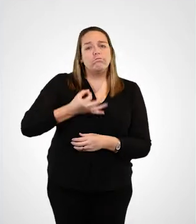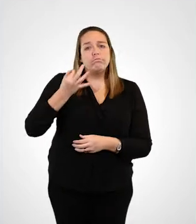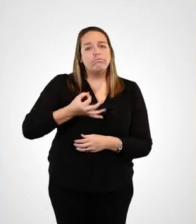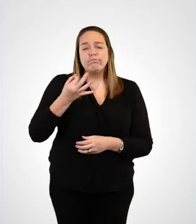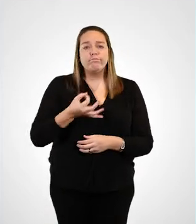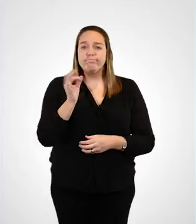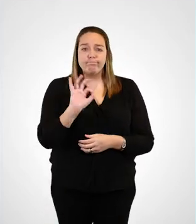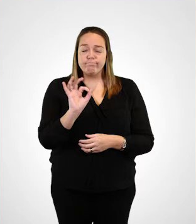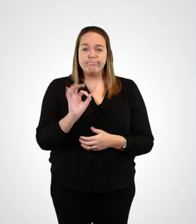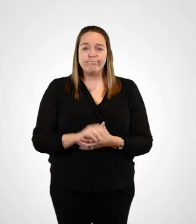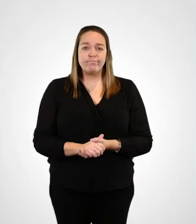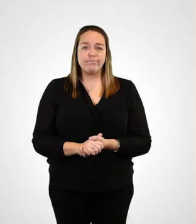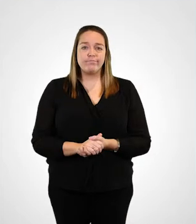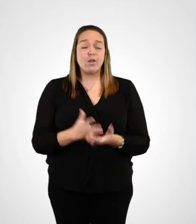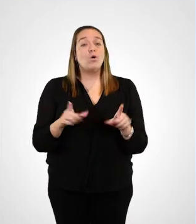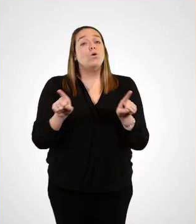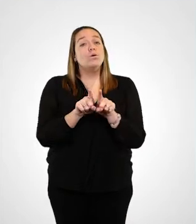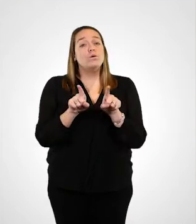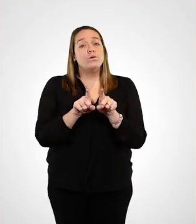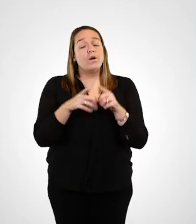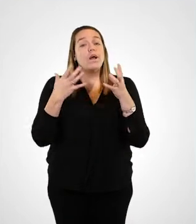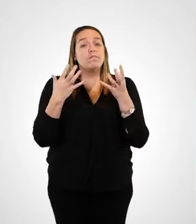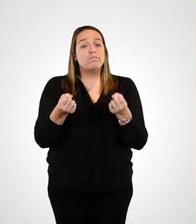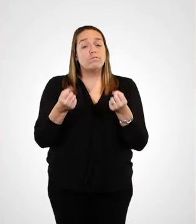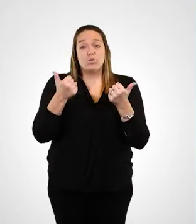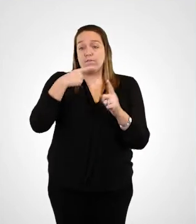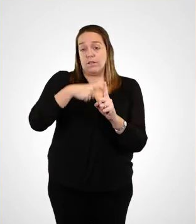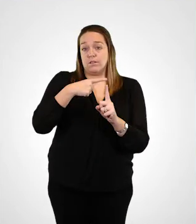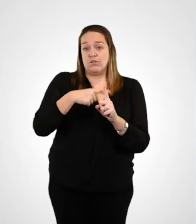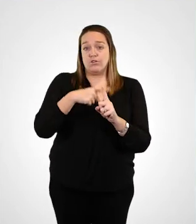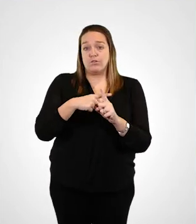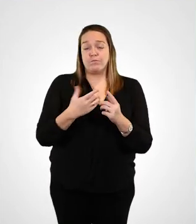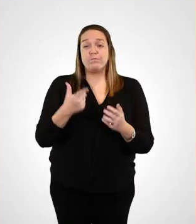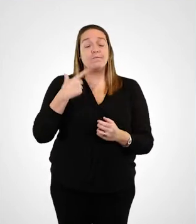it doesn't take a lot of time, and it has the advantage